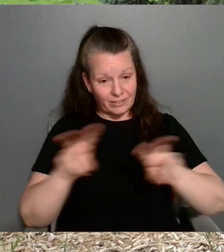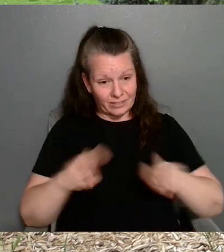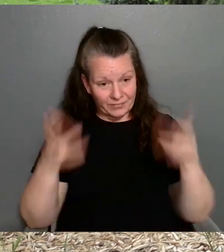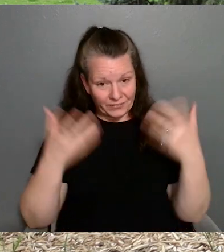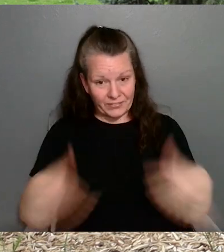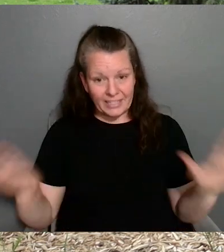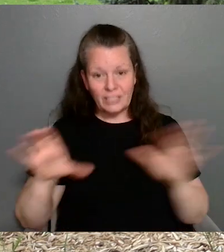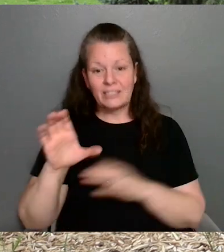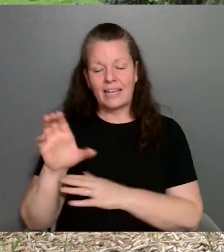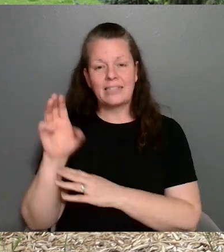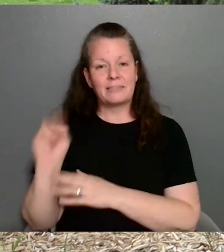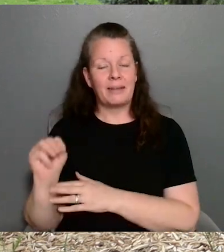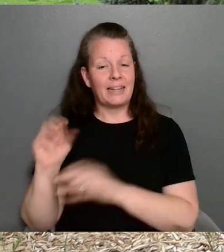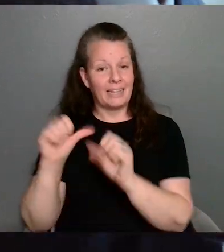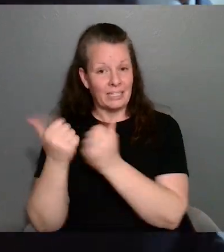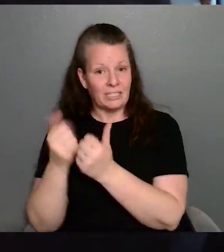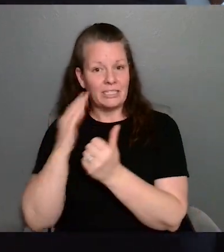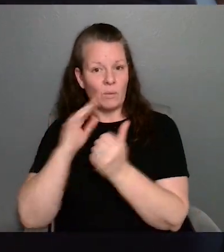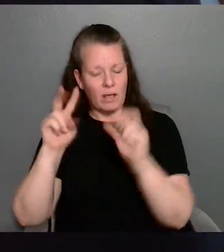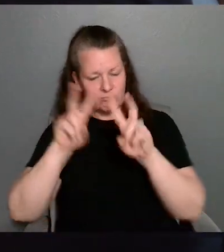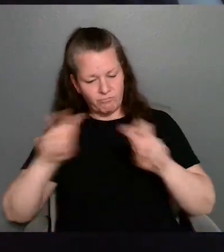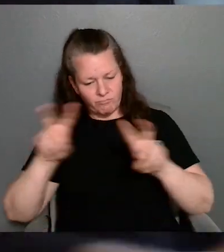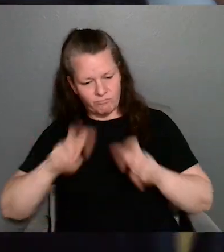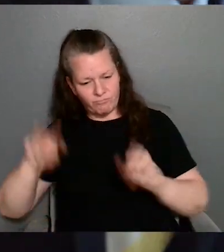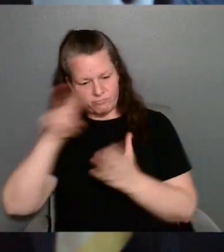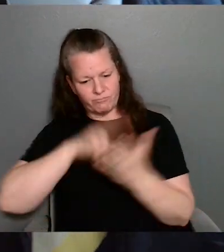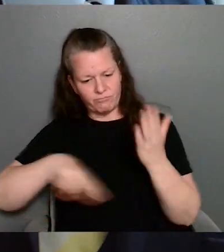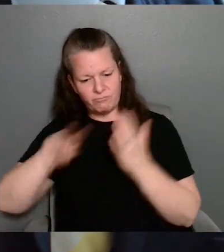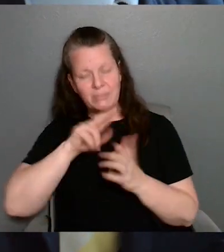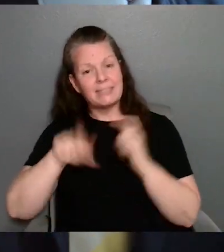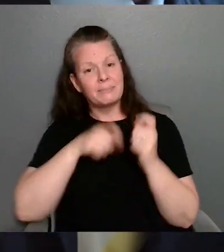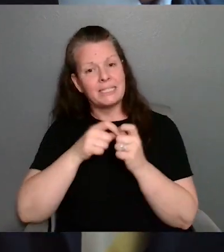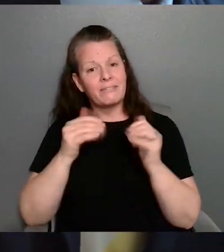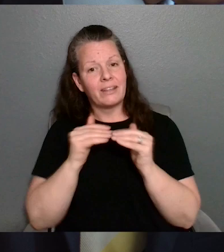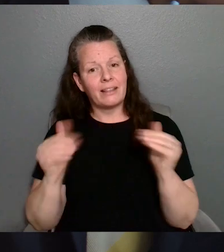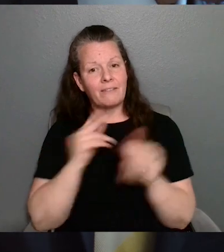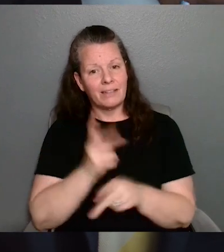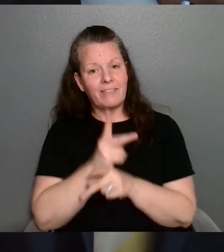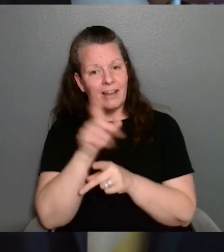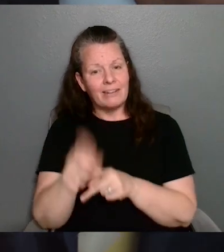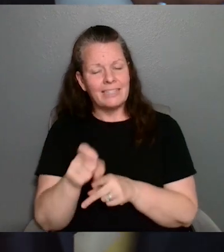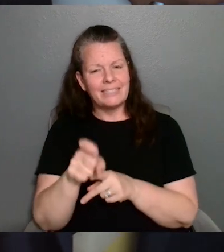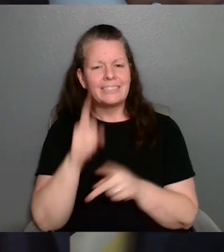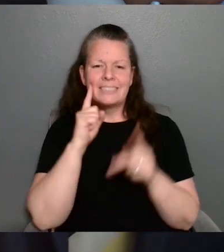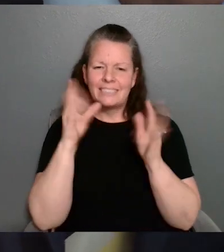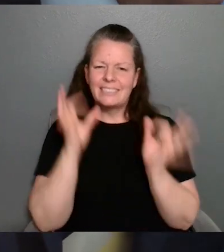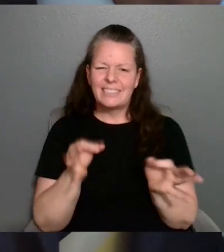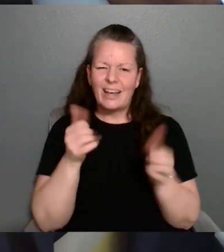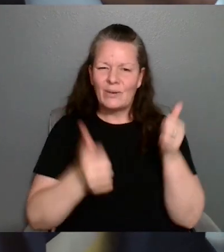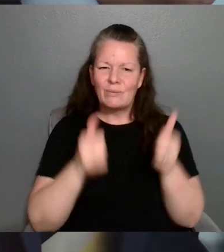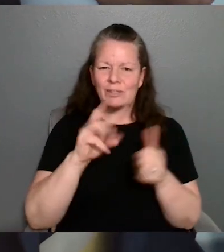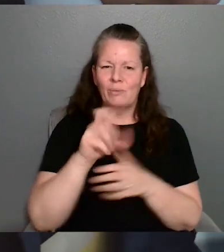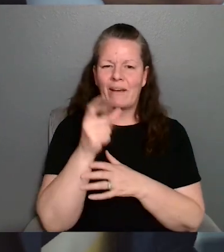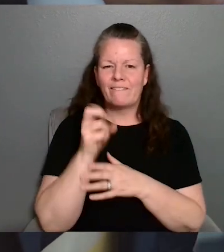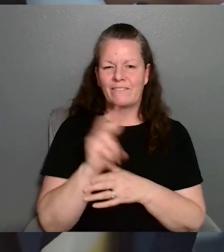your case management agency will look at the specific level of care you need to find out which waivers you may qualify for.